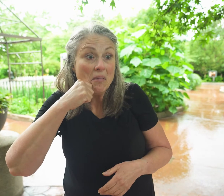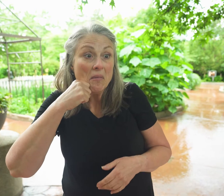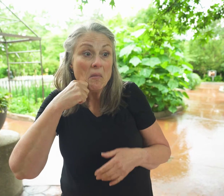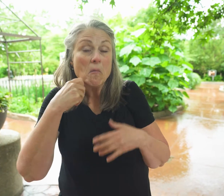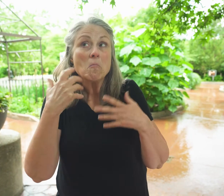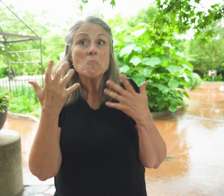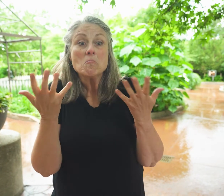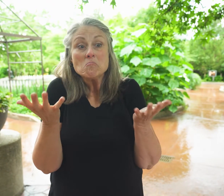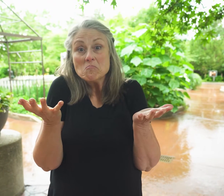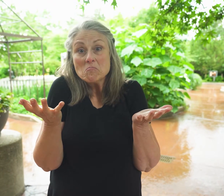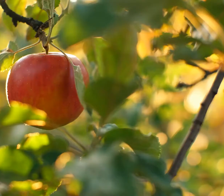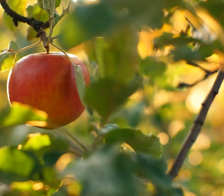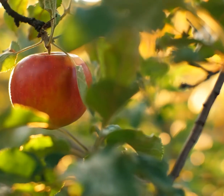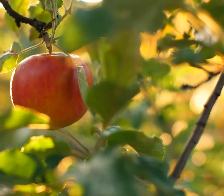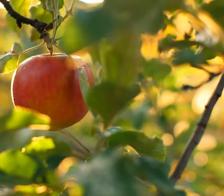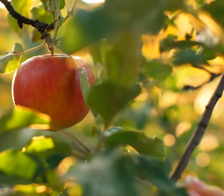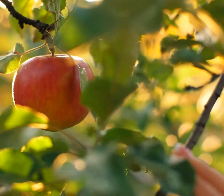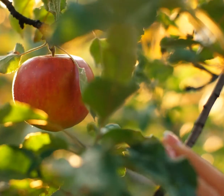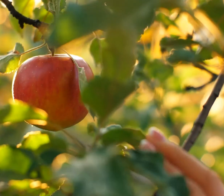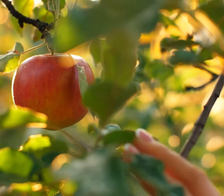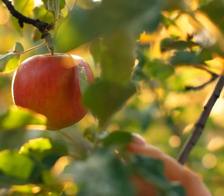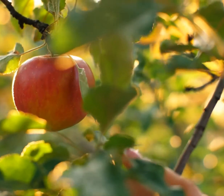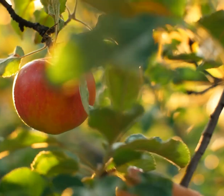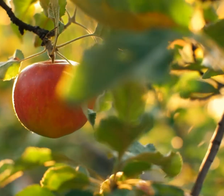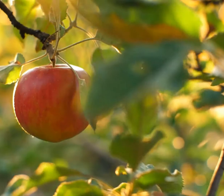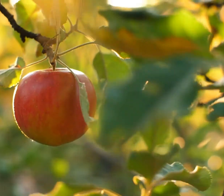or you bite into an apple and use your sense of taste.